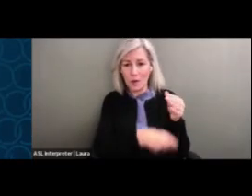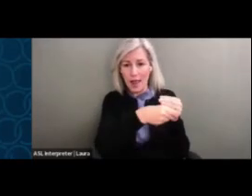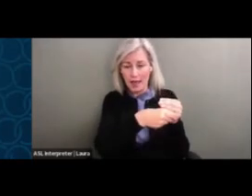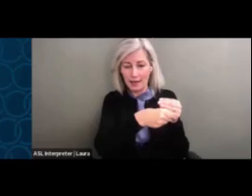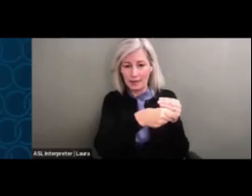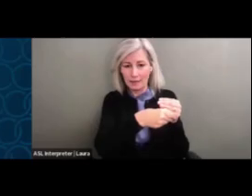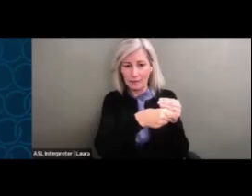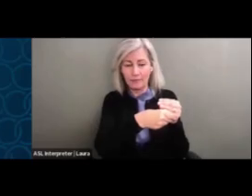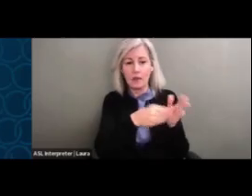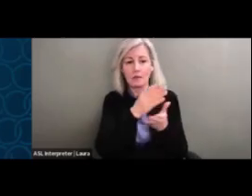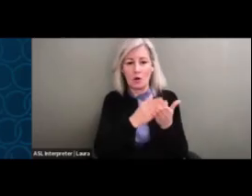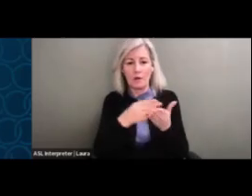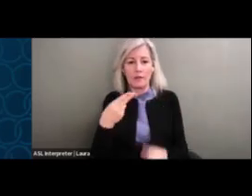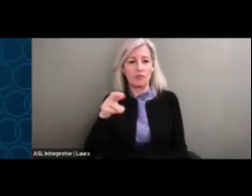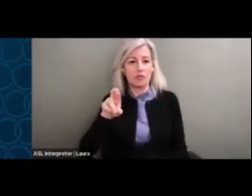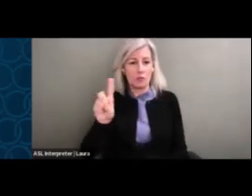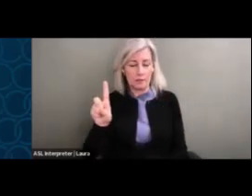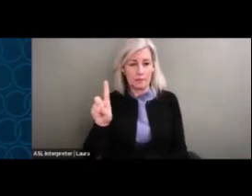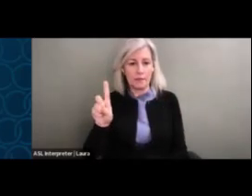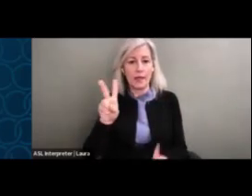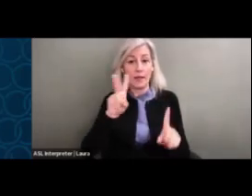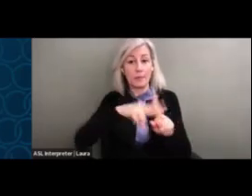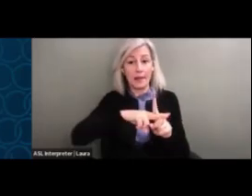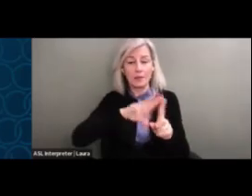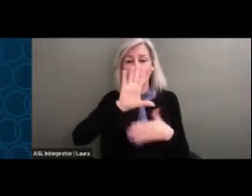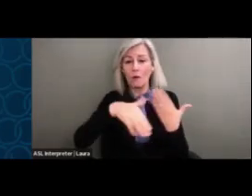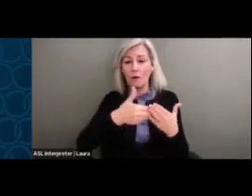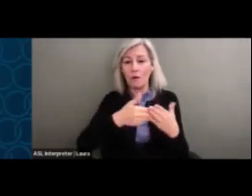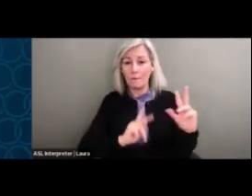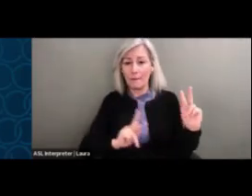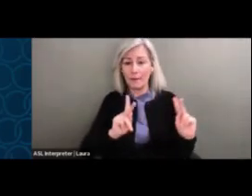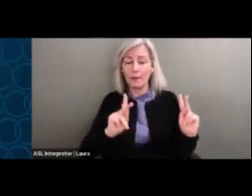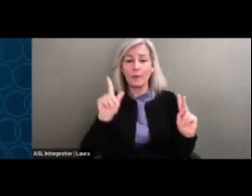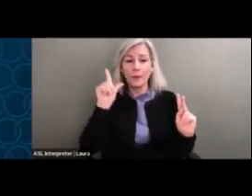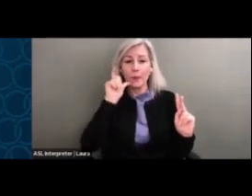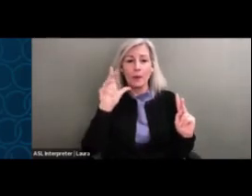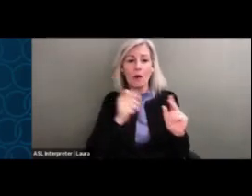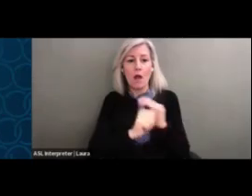These are requirements that were added as part of H.R. 1,